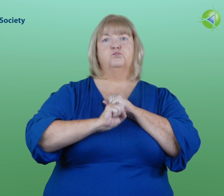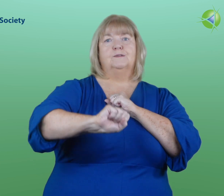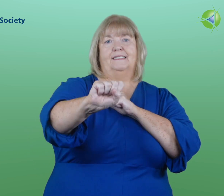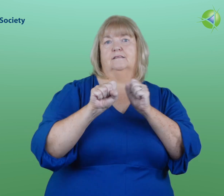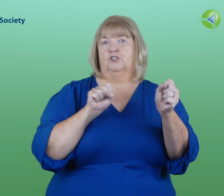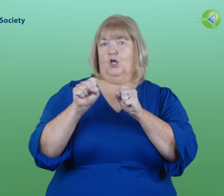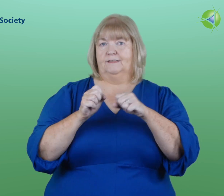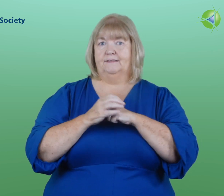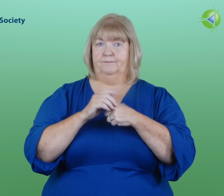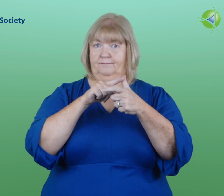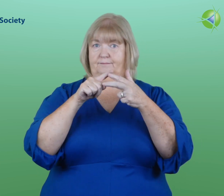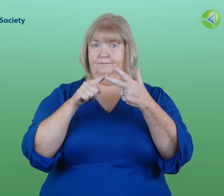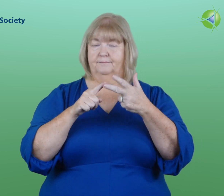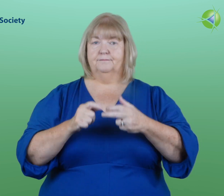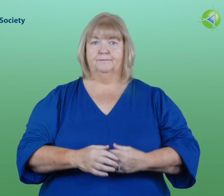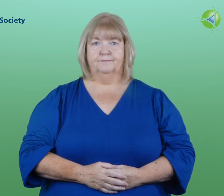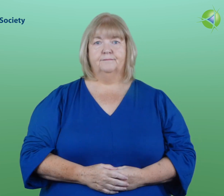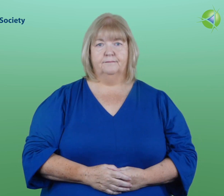broadband service.